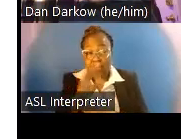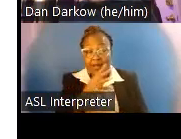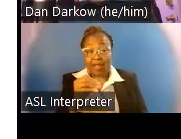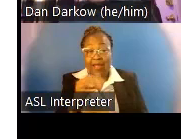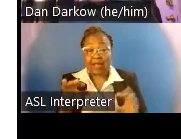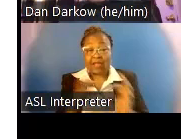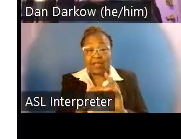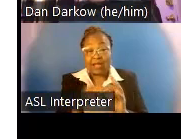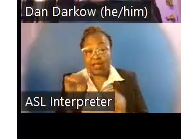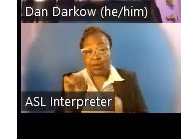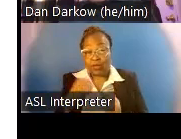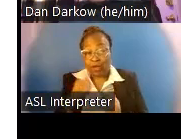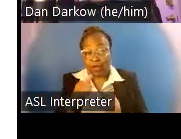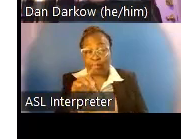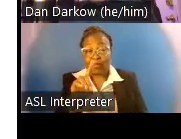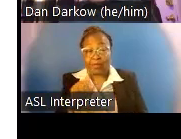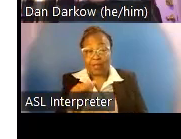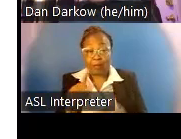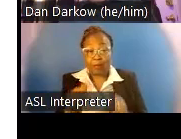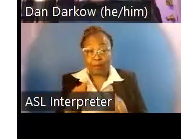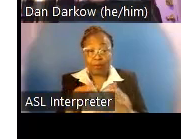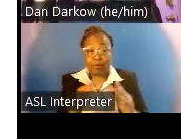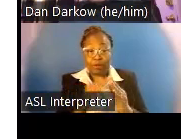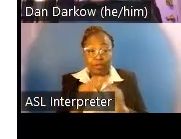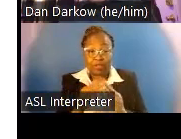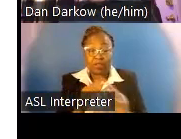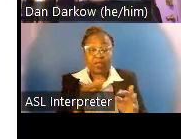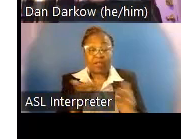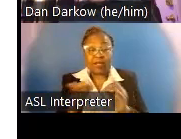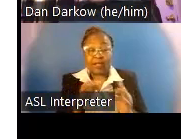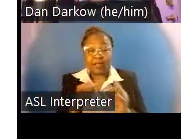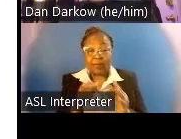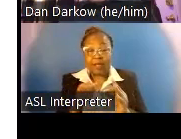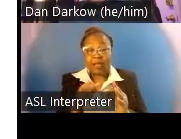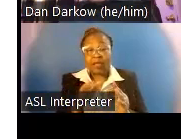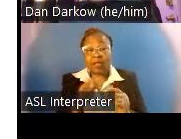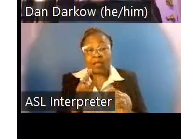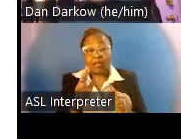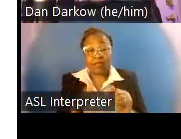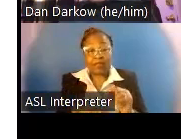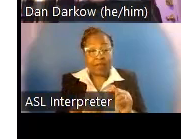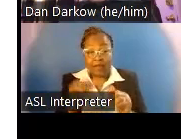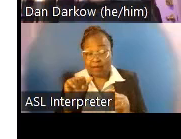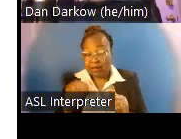or communities that explained disability as anything other than a biomedical problem.